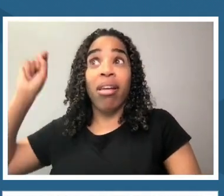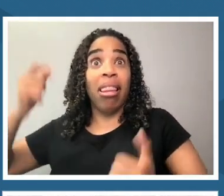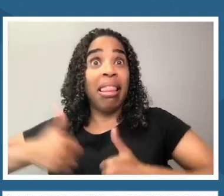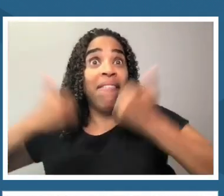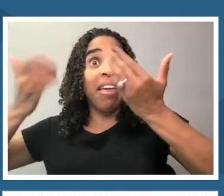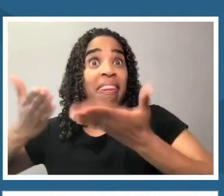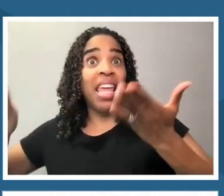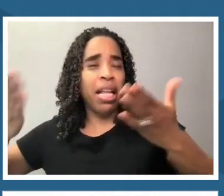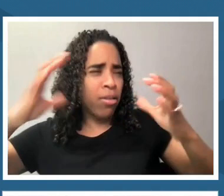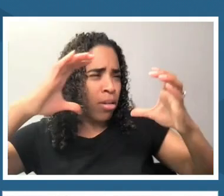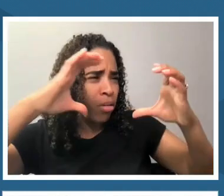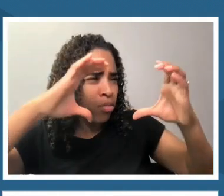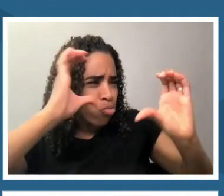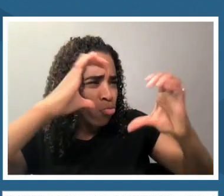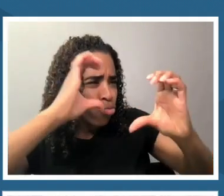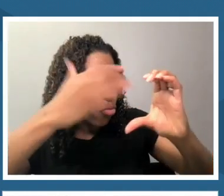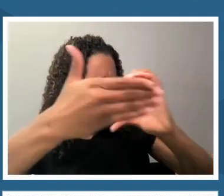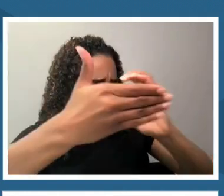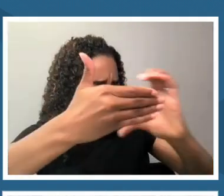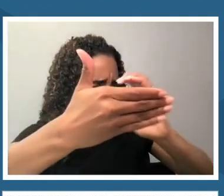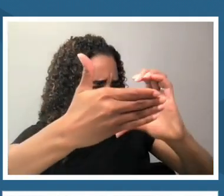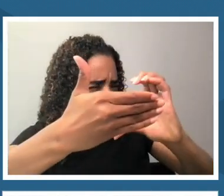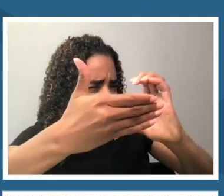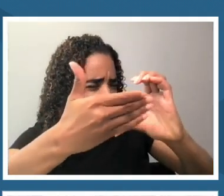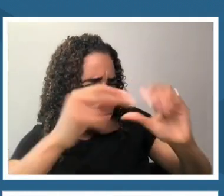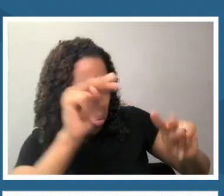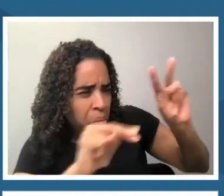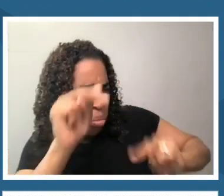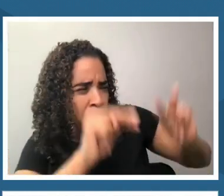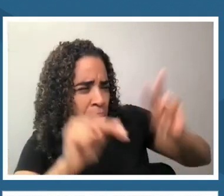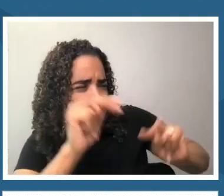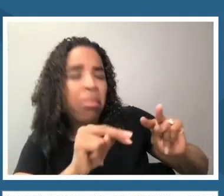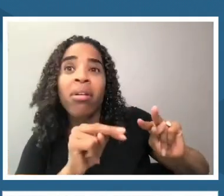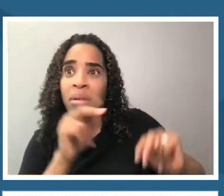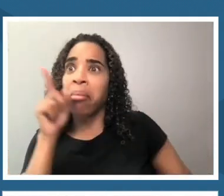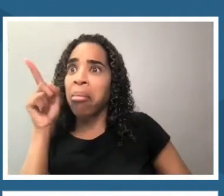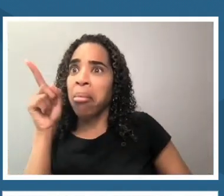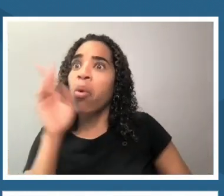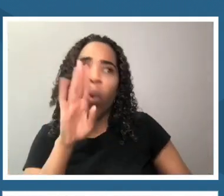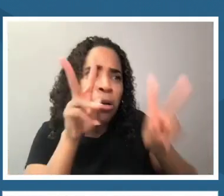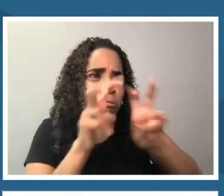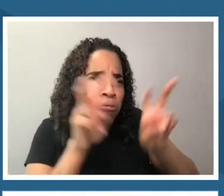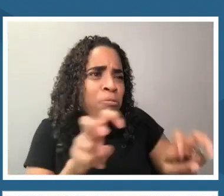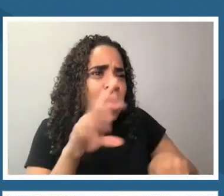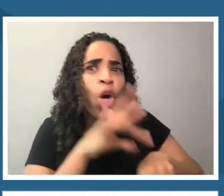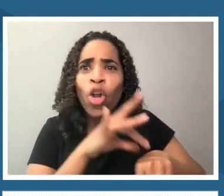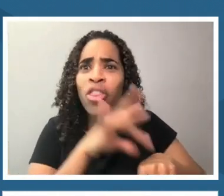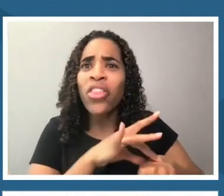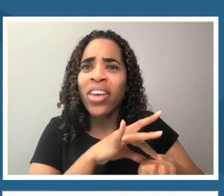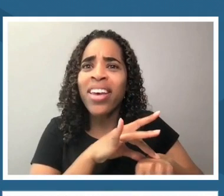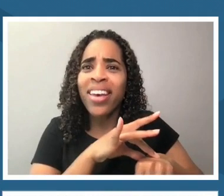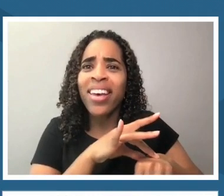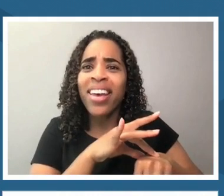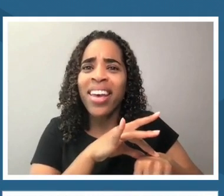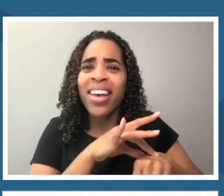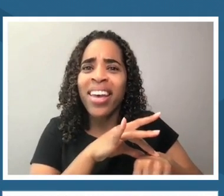they would have to deduce the characteristics of earth